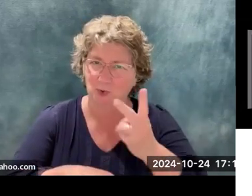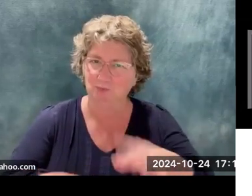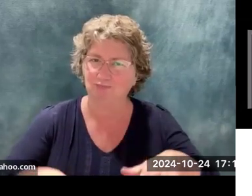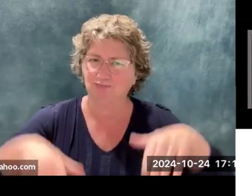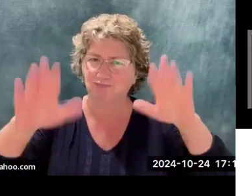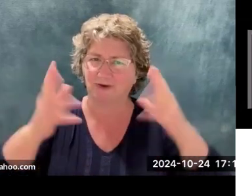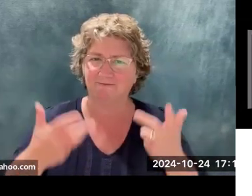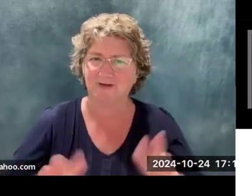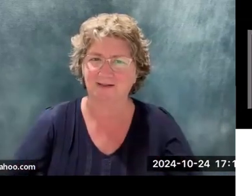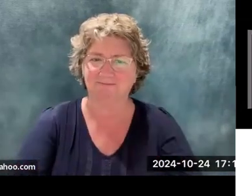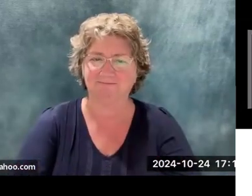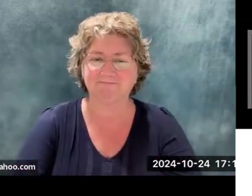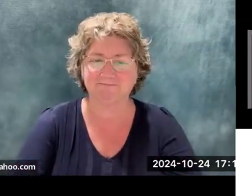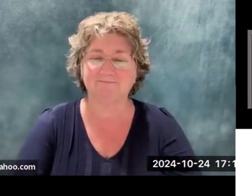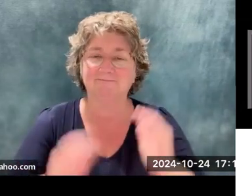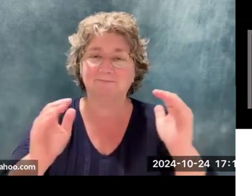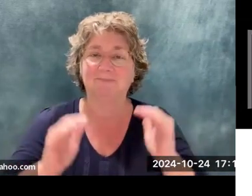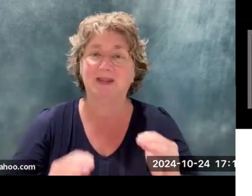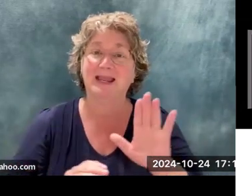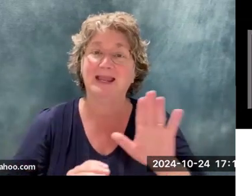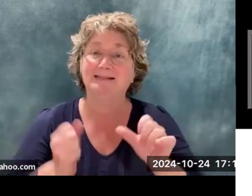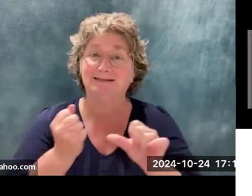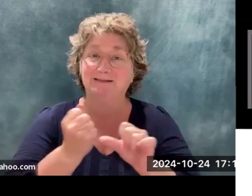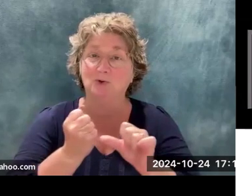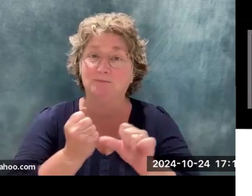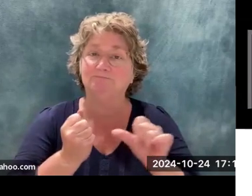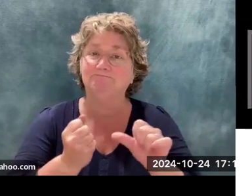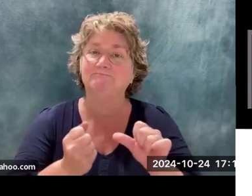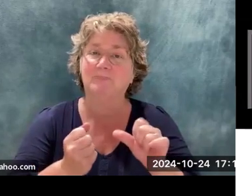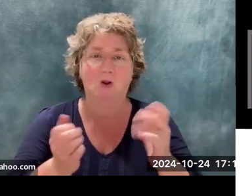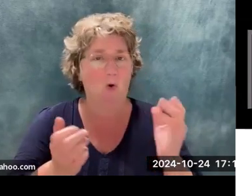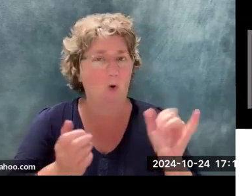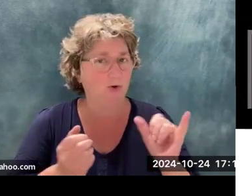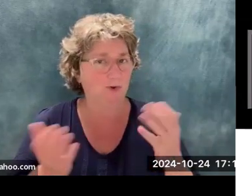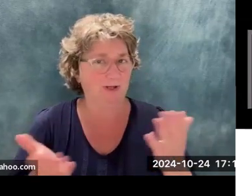who is an Assistant Professor in the Department of Population Health and the Institute for